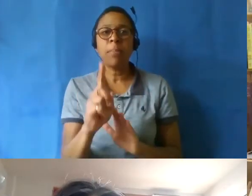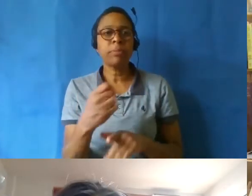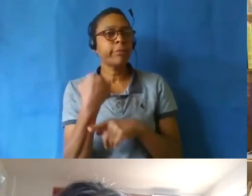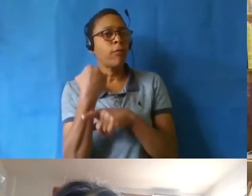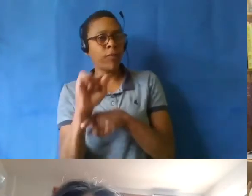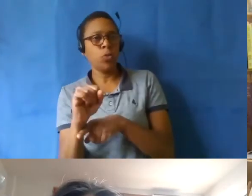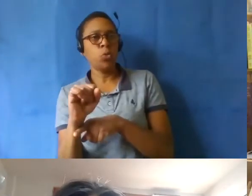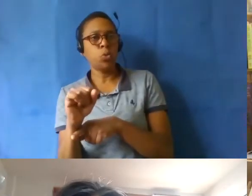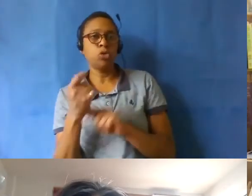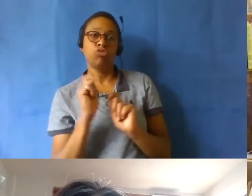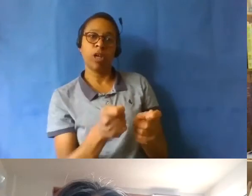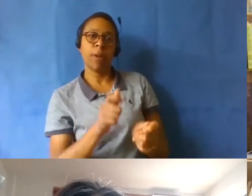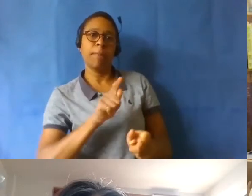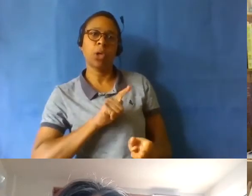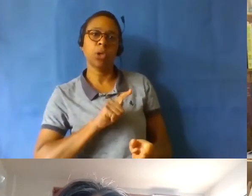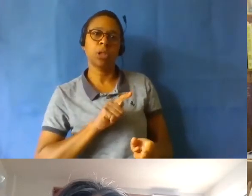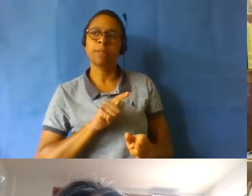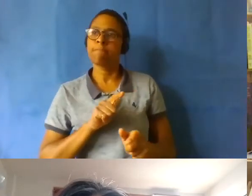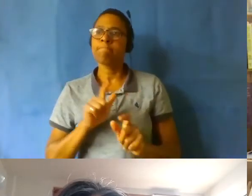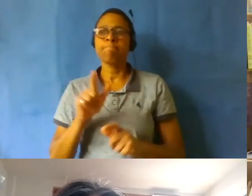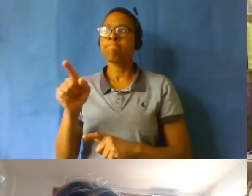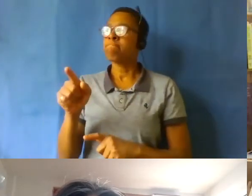or betterment are provided but those are the forms of treatment and betterment